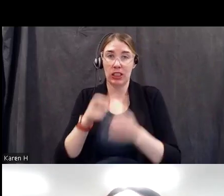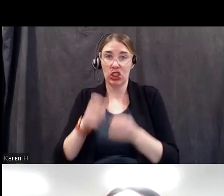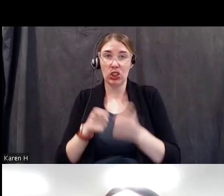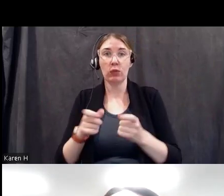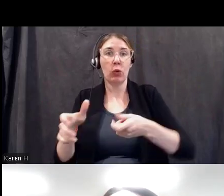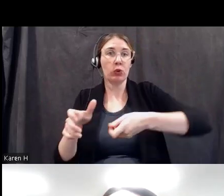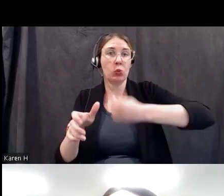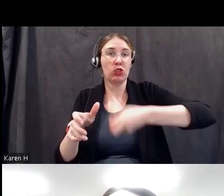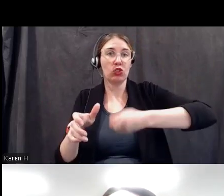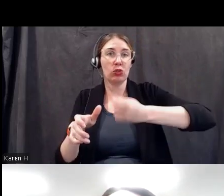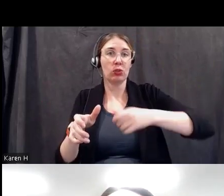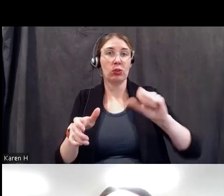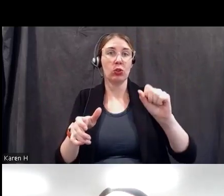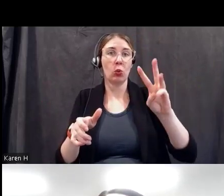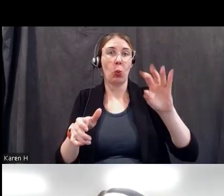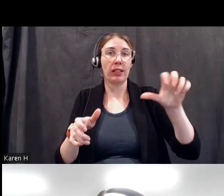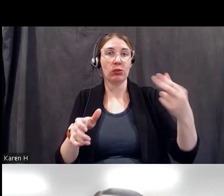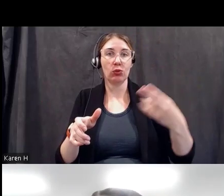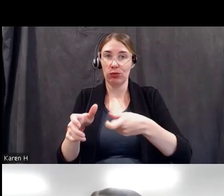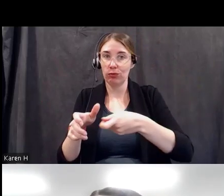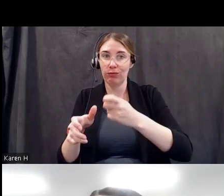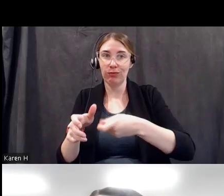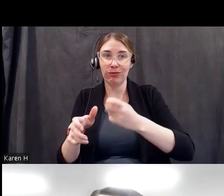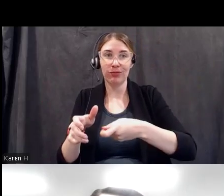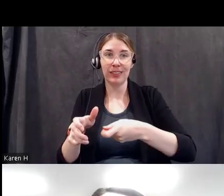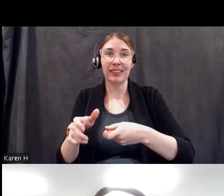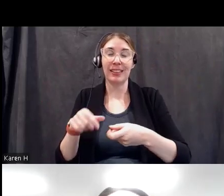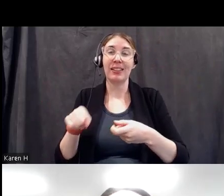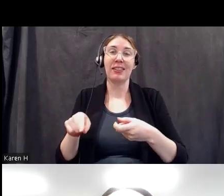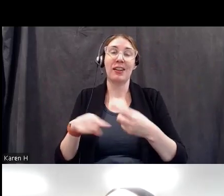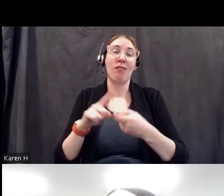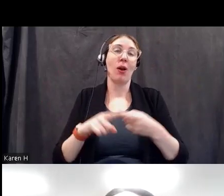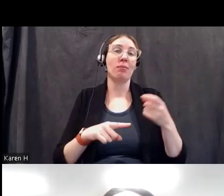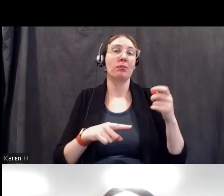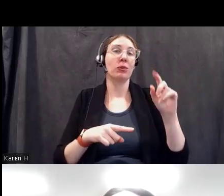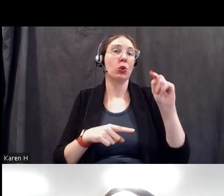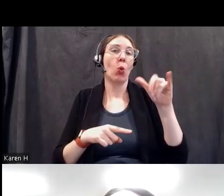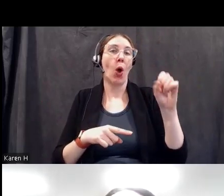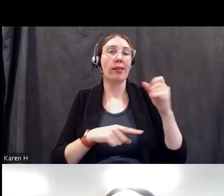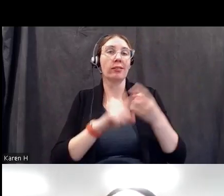and these were with people from spin master toys. So all credit to tech owl.